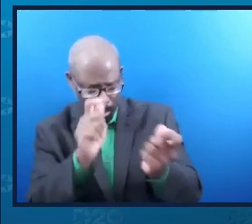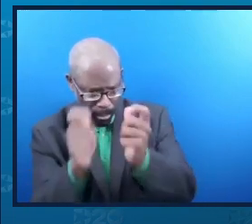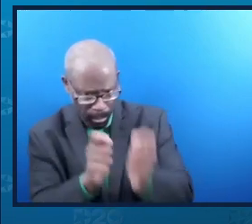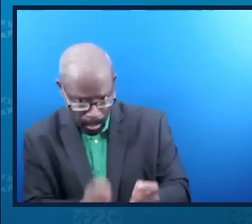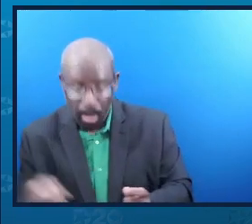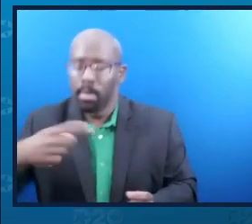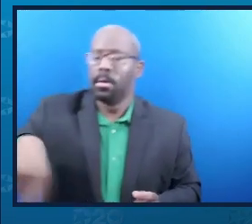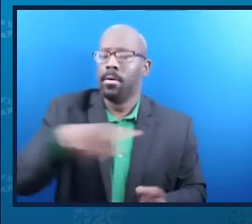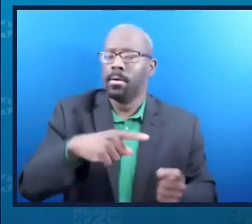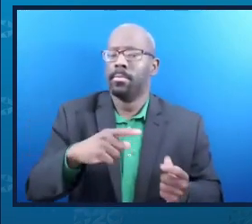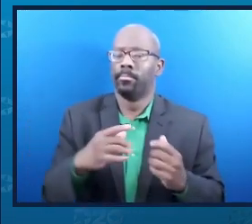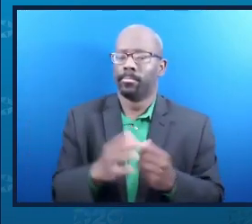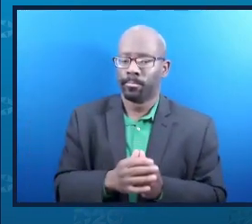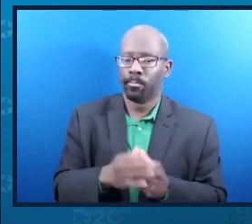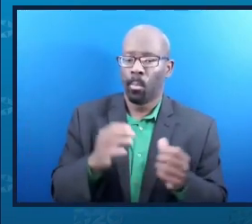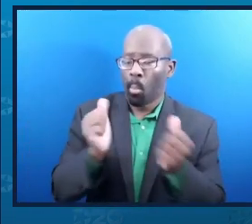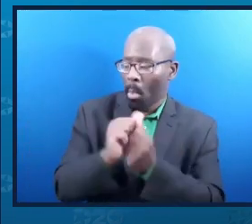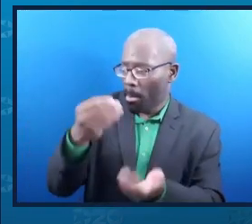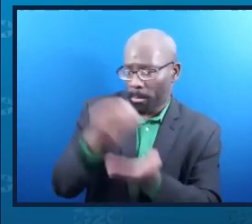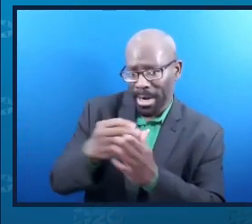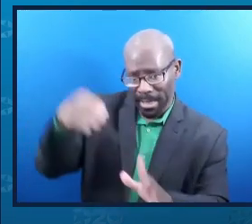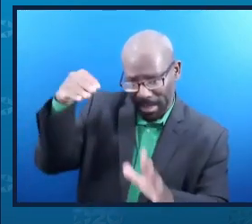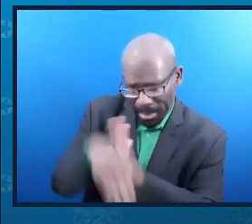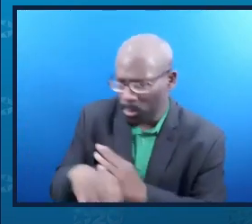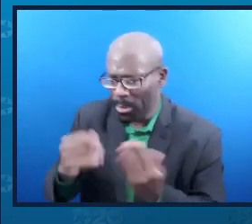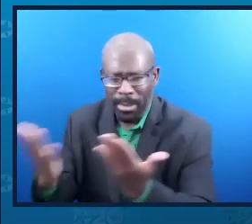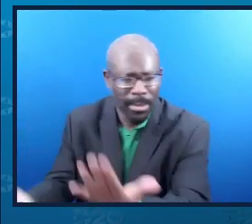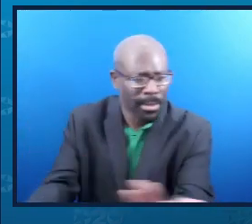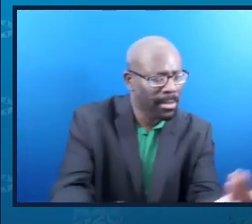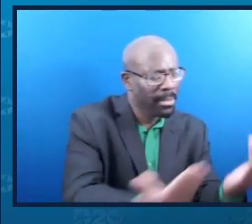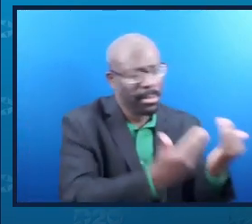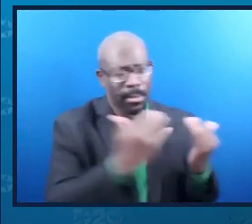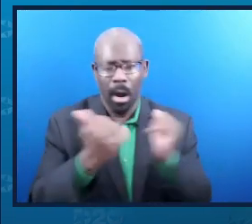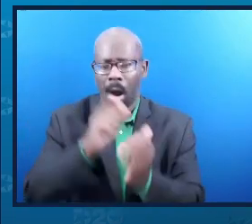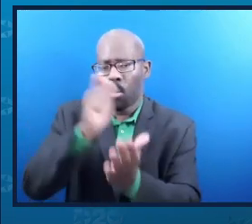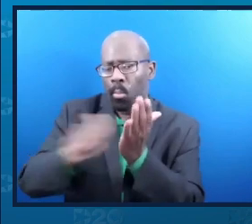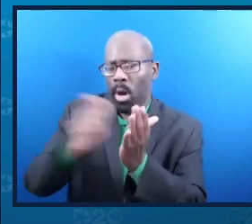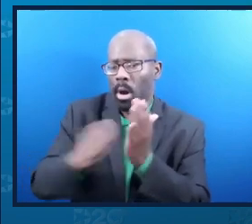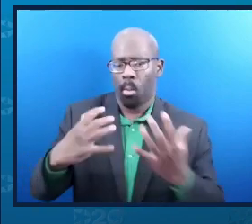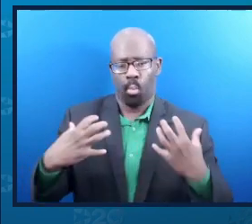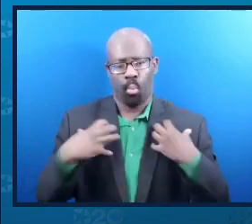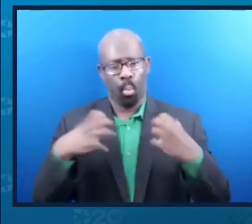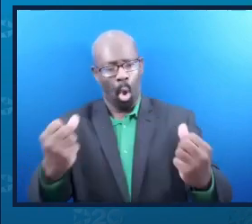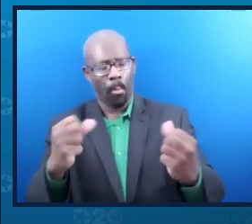I ASKED HIM TO MANAGE THE RECOVERY AC, WHICH JUMP-STARTED THE LONGEST STRETCH OF JOB